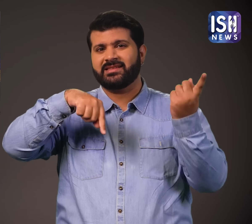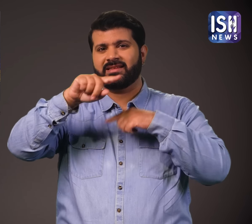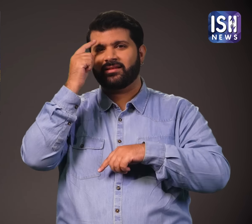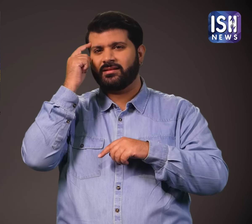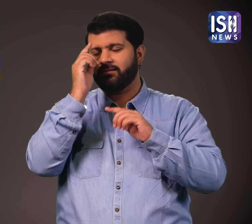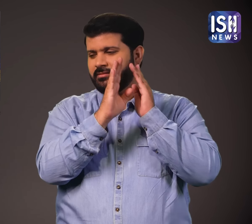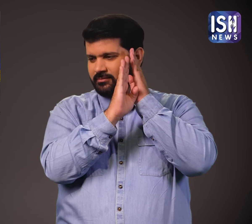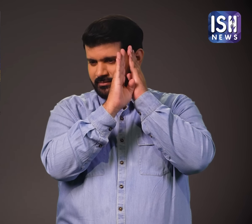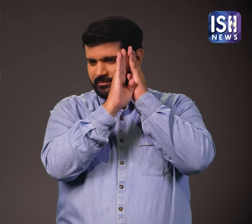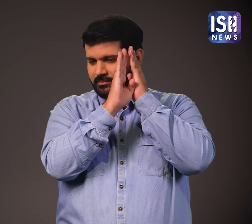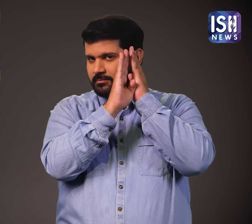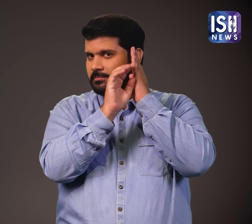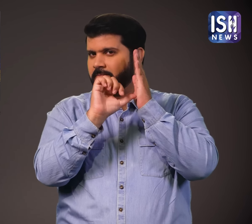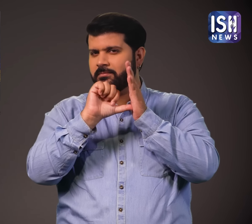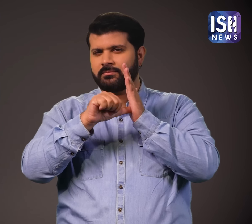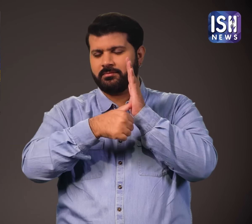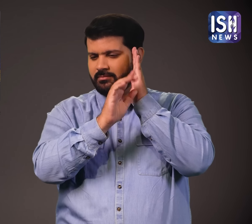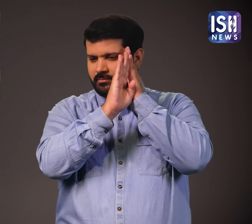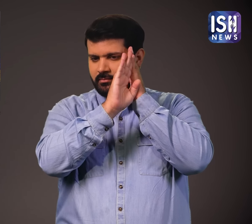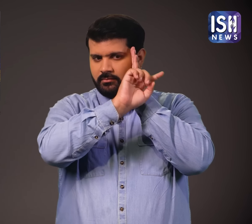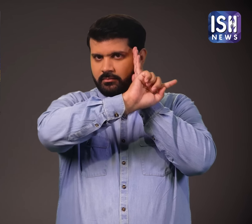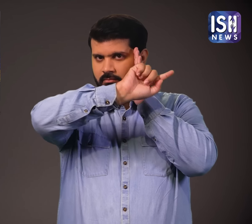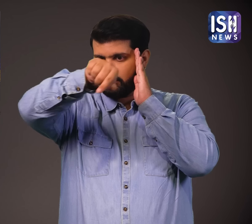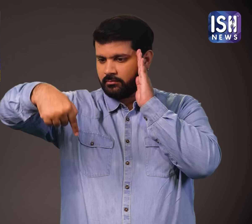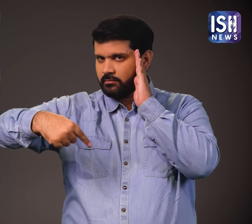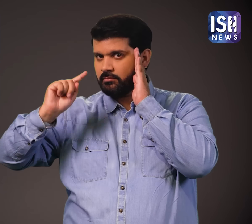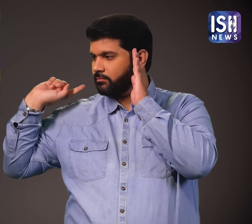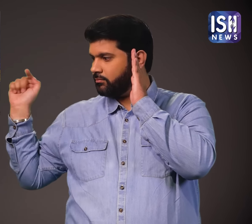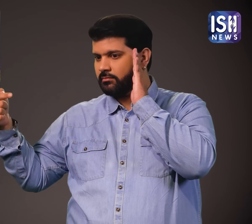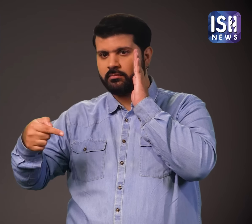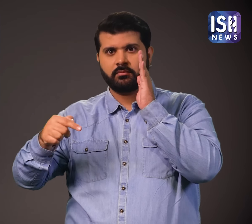It is not possible to ignore this, as they will affect us in one way or another.